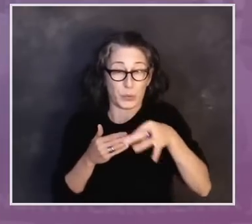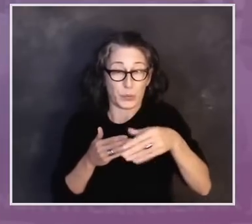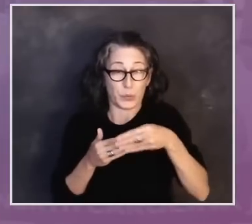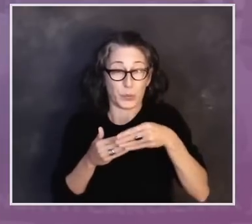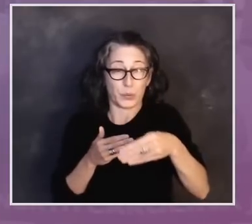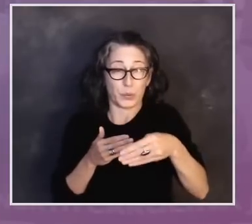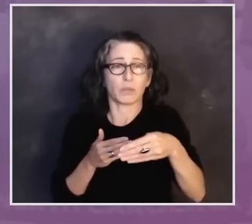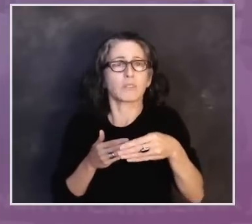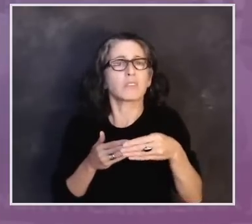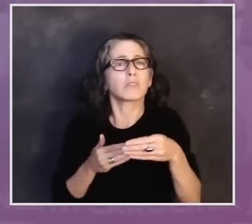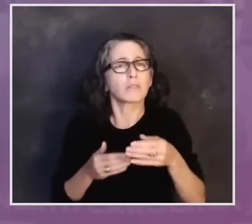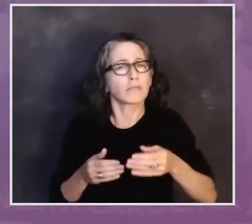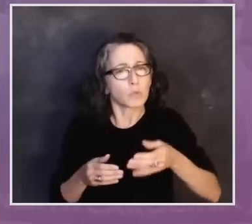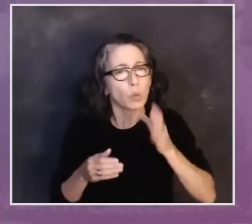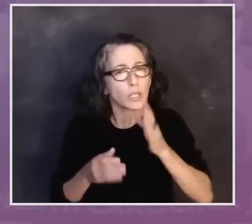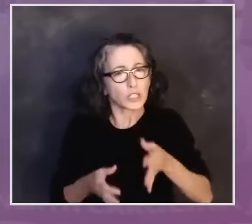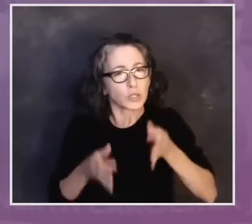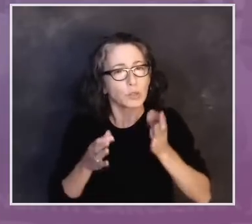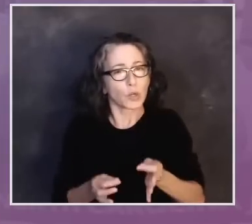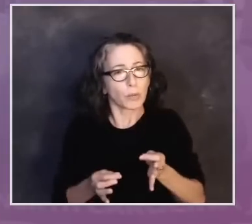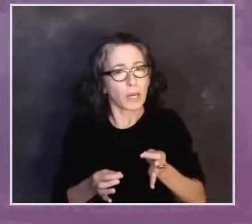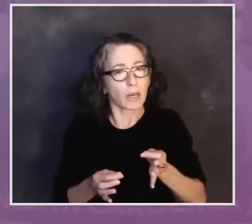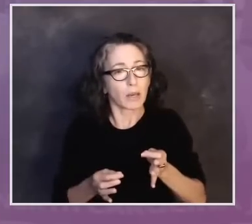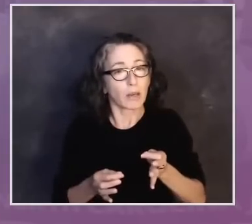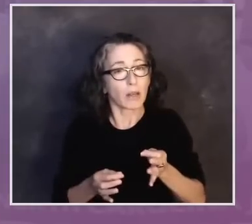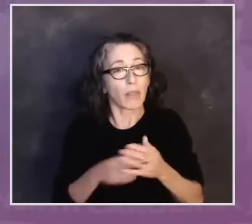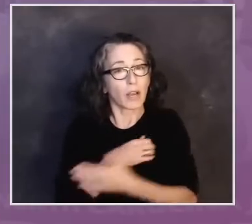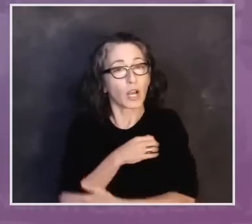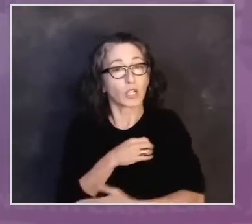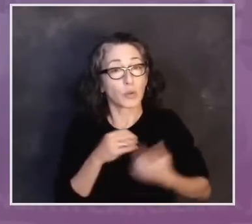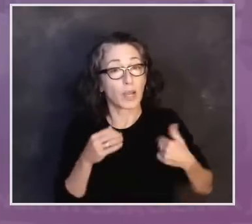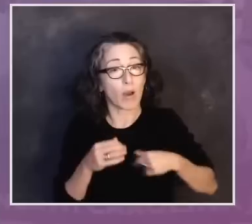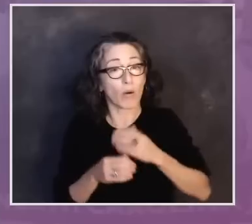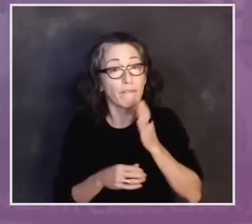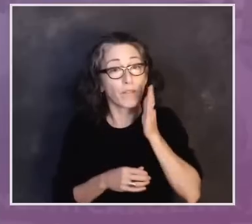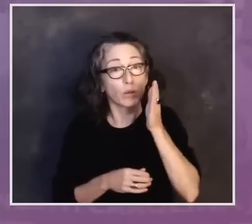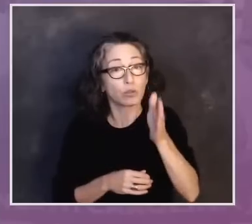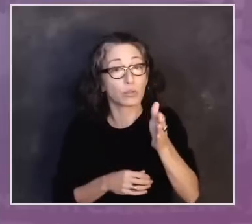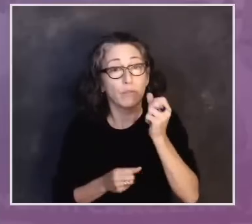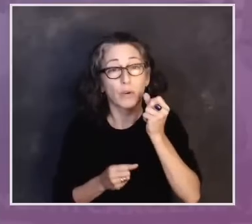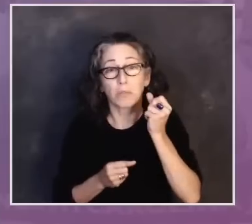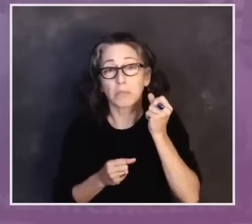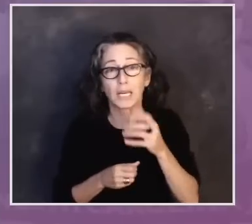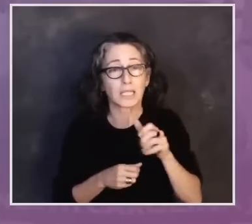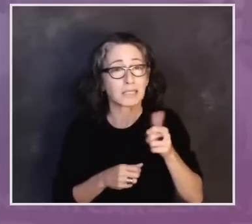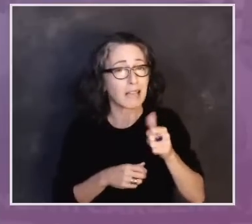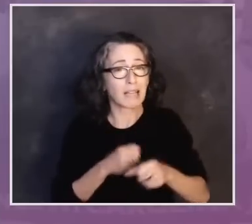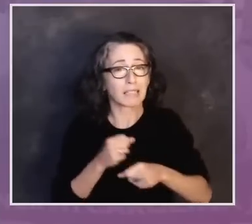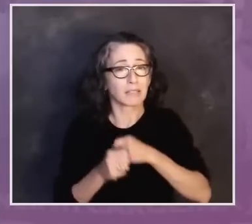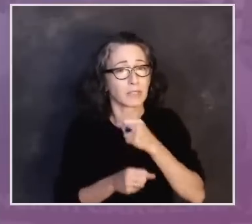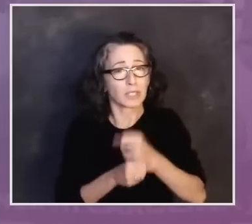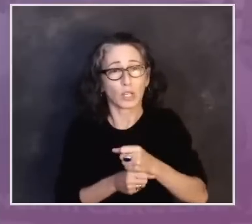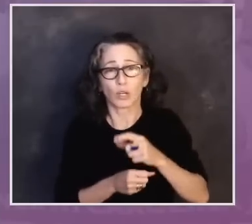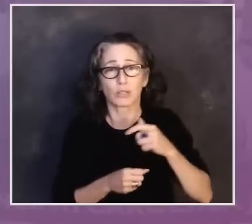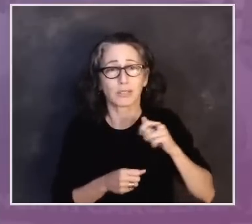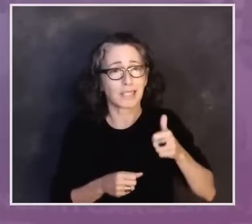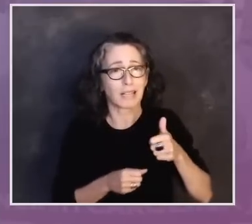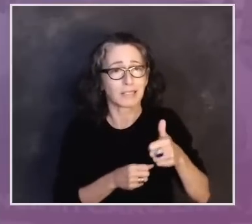THE NEXT SEVERAL WEEKS IS GOING TO DETERMINE OUR COUNTRY'S FUTURE FOR THE NEXT